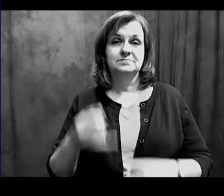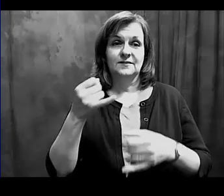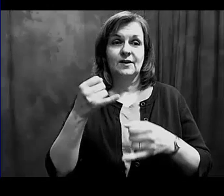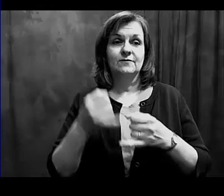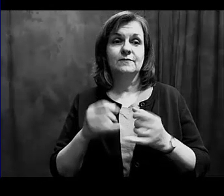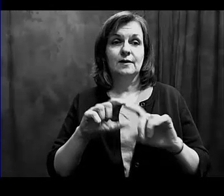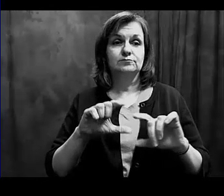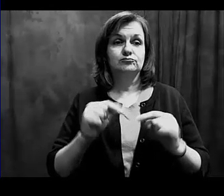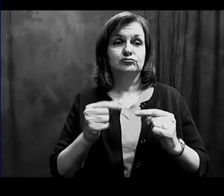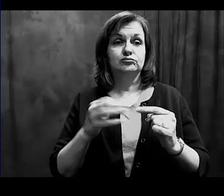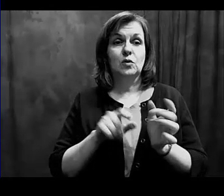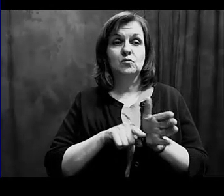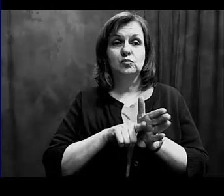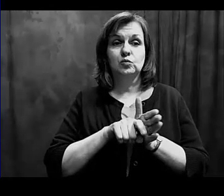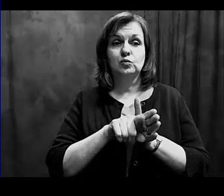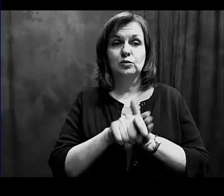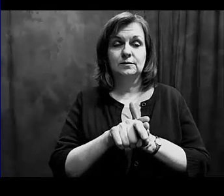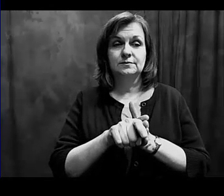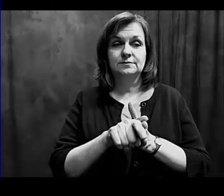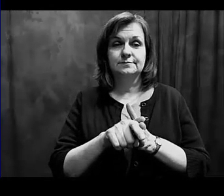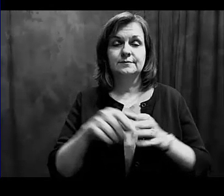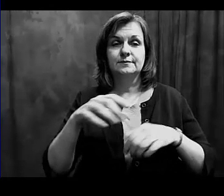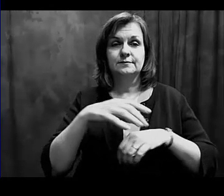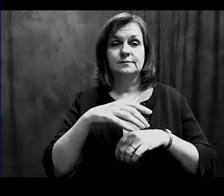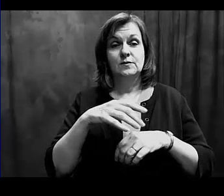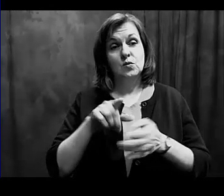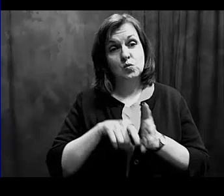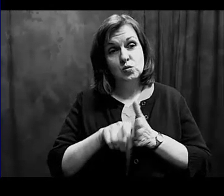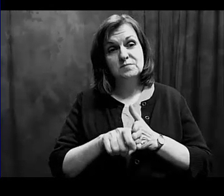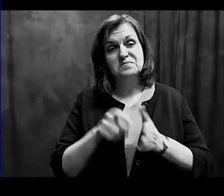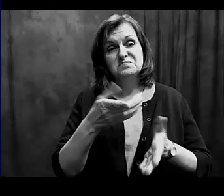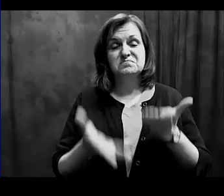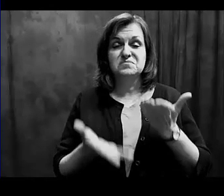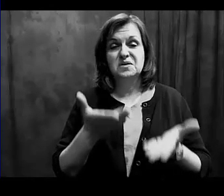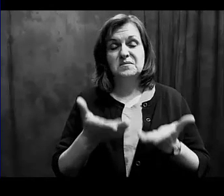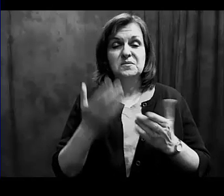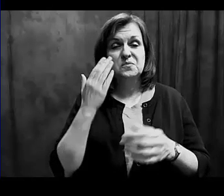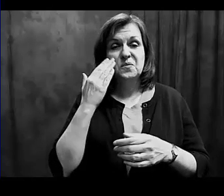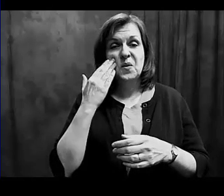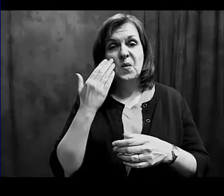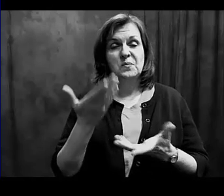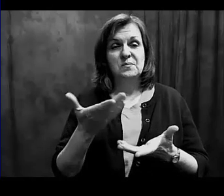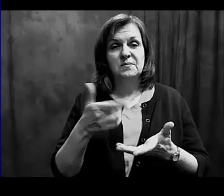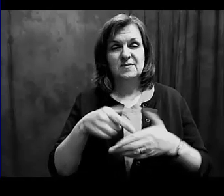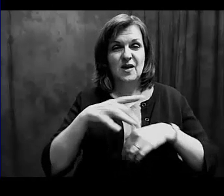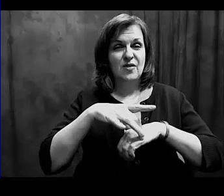Our final category of worms actually takes us to the worms with which you were probably most familiar